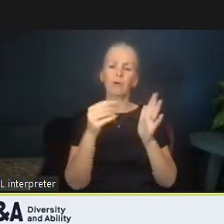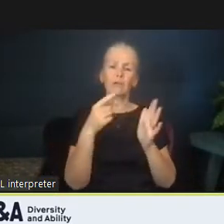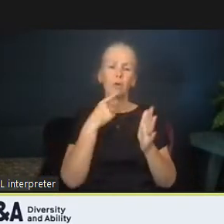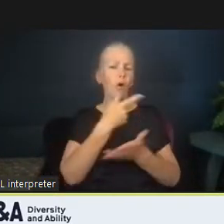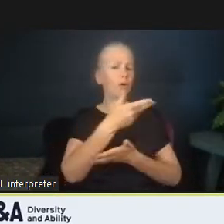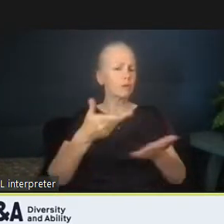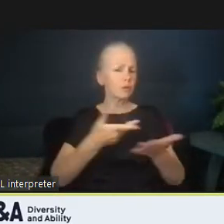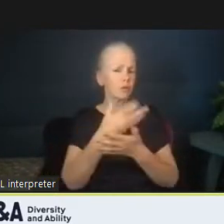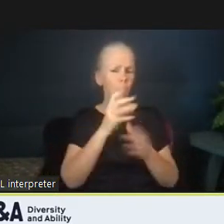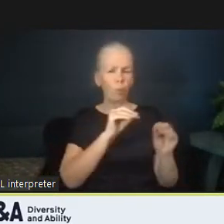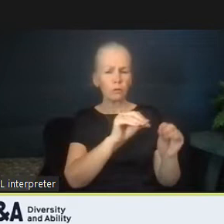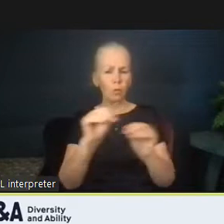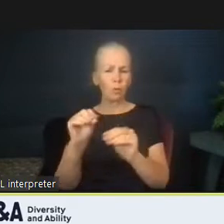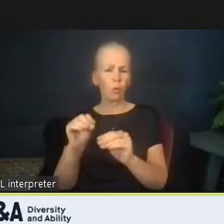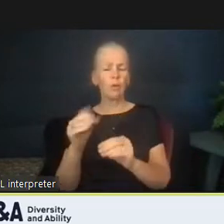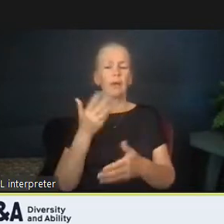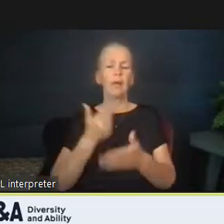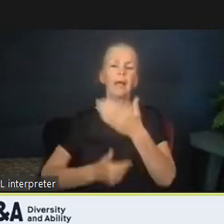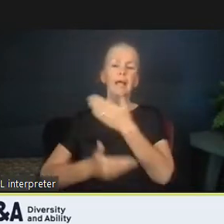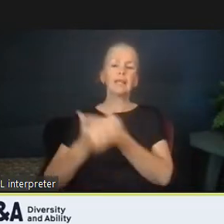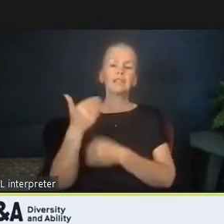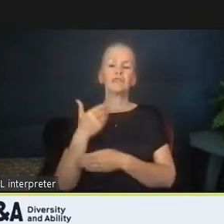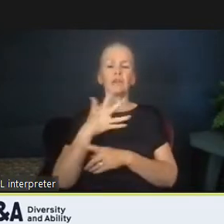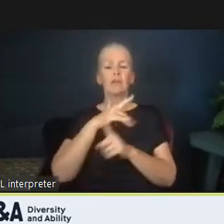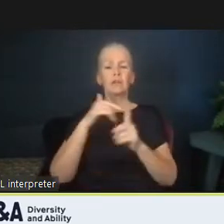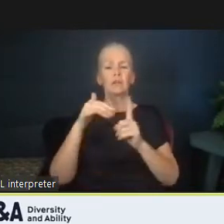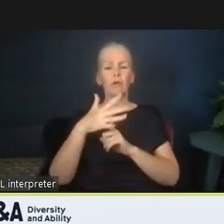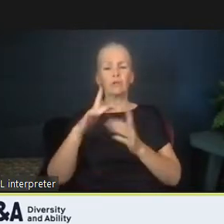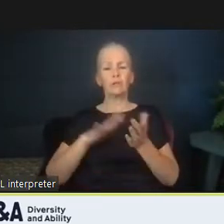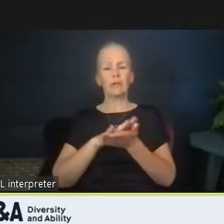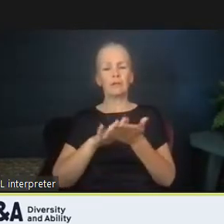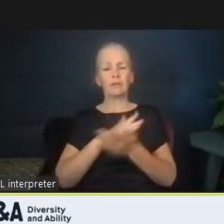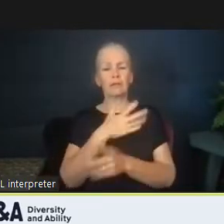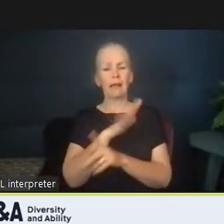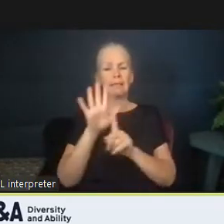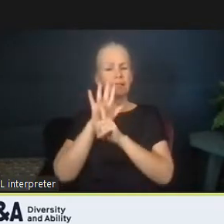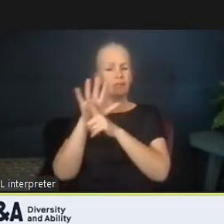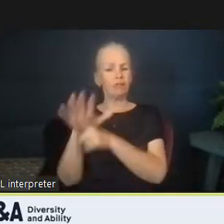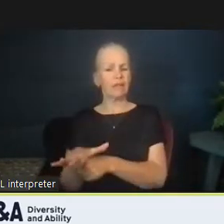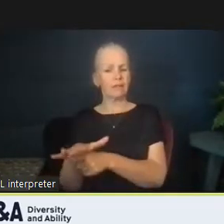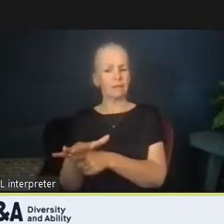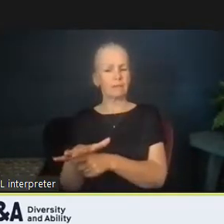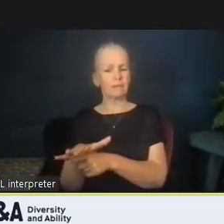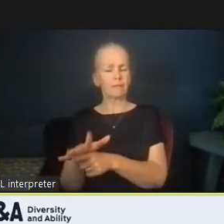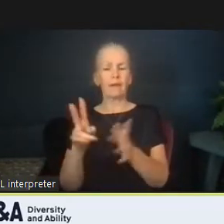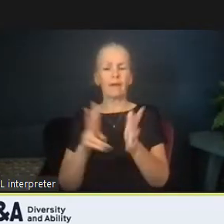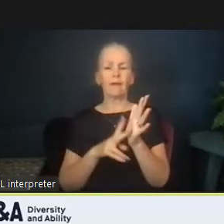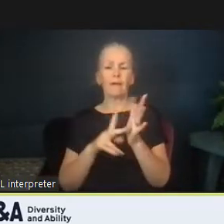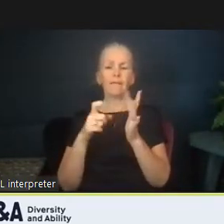But the history behind the social definition is anti racism. Victor Finkelstein used his